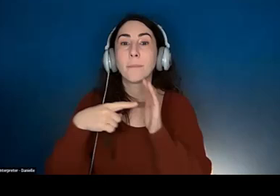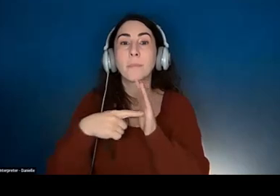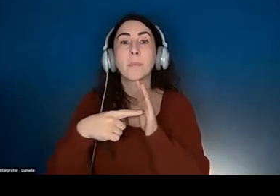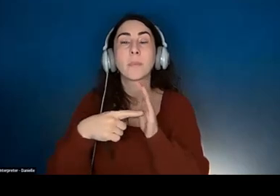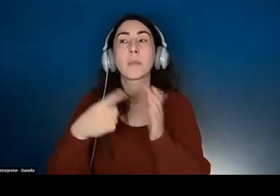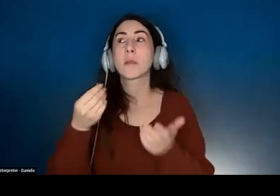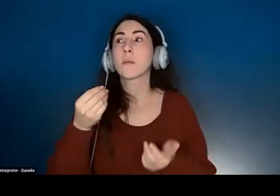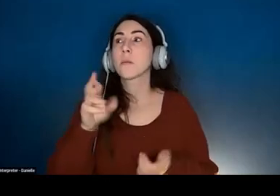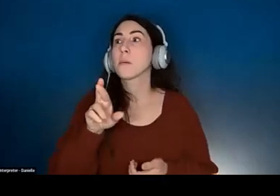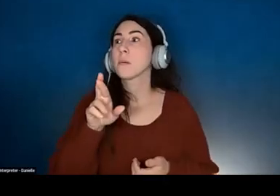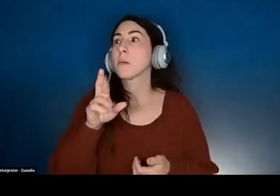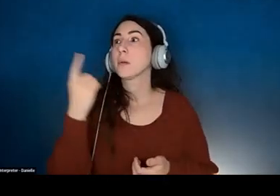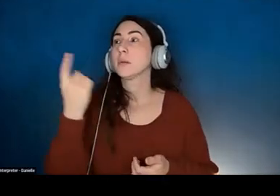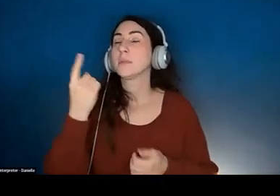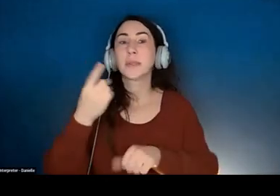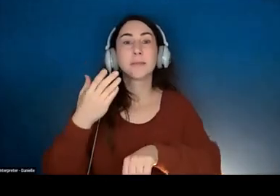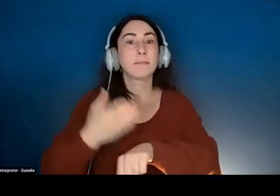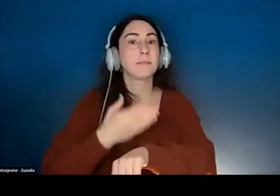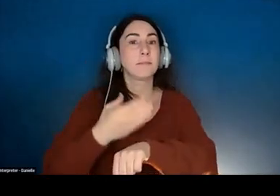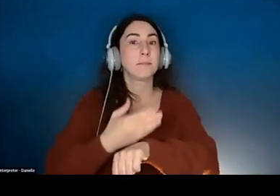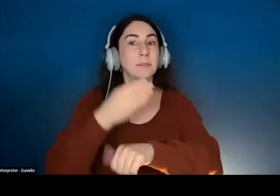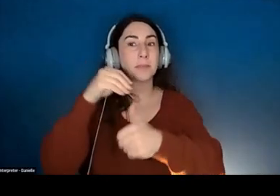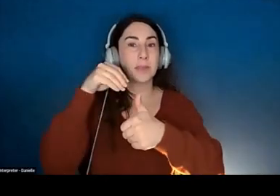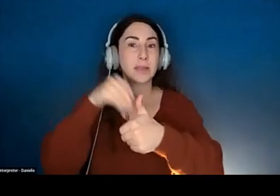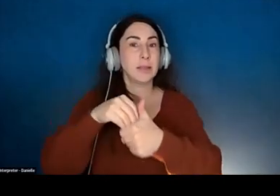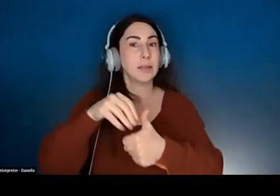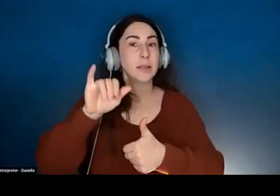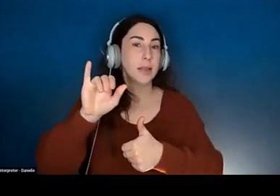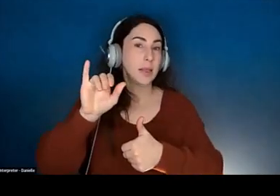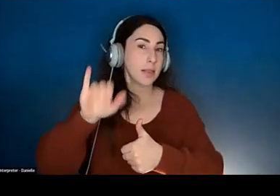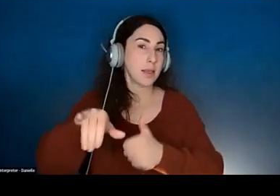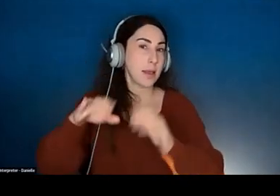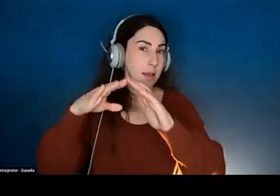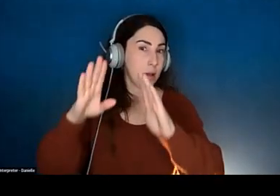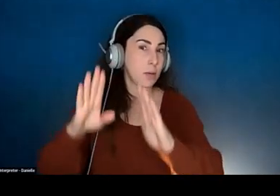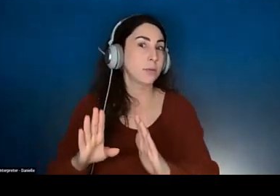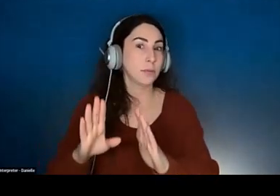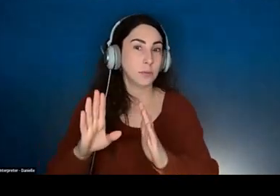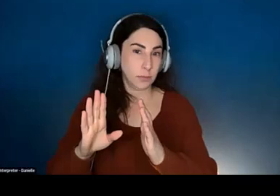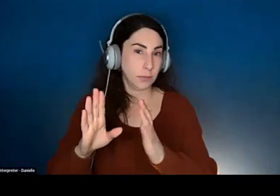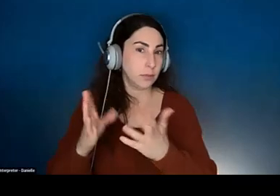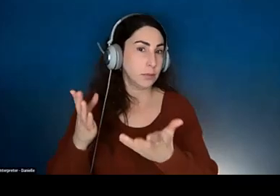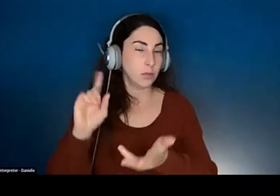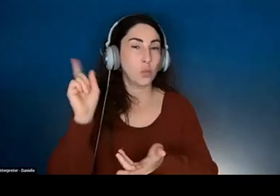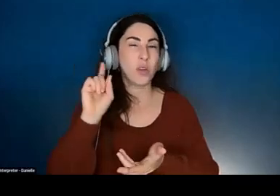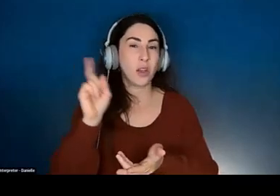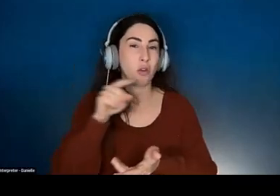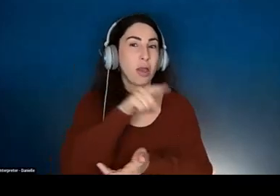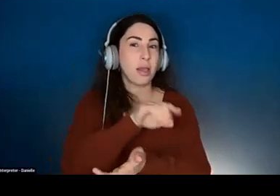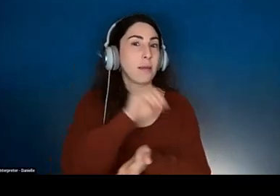modification to support a return to their home or their preference and setting,